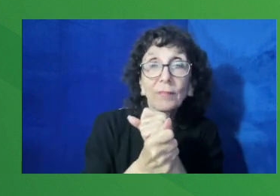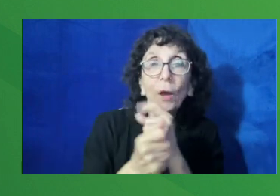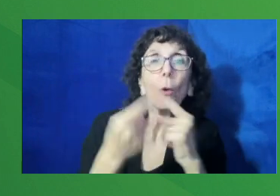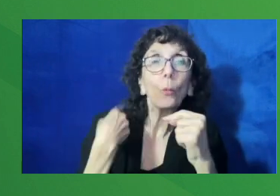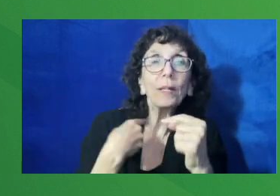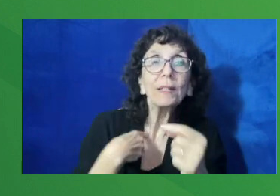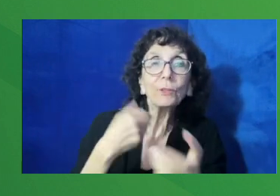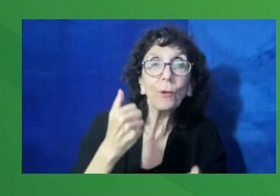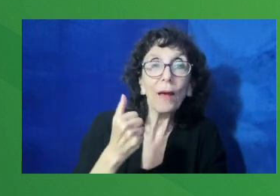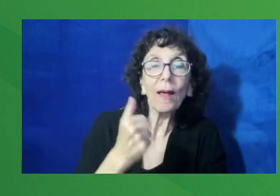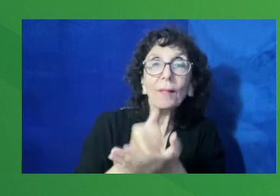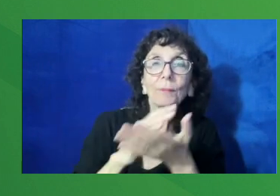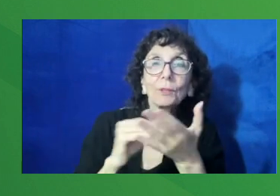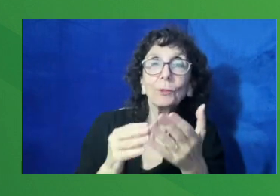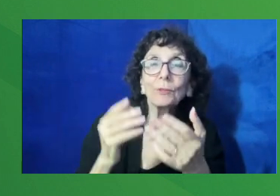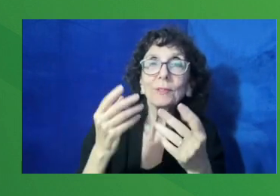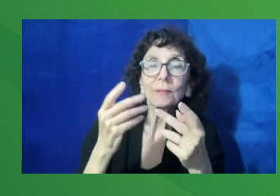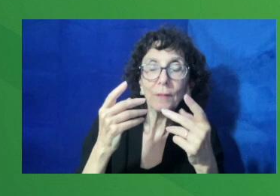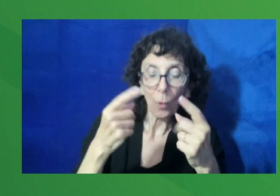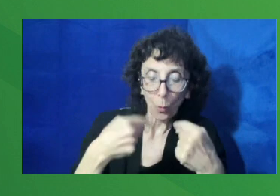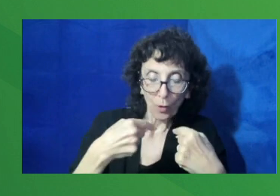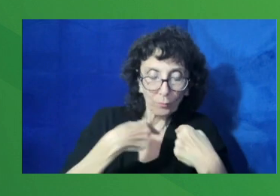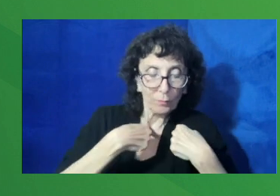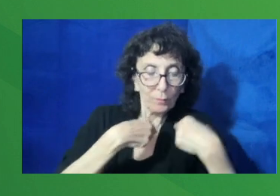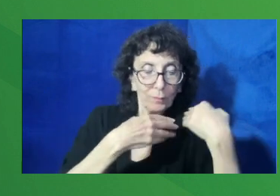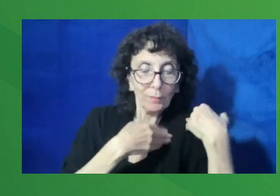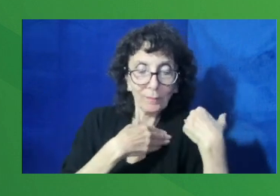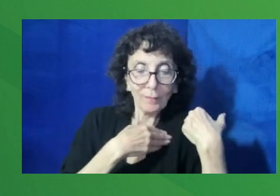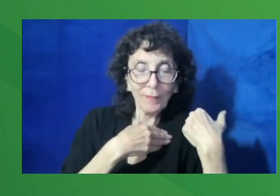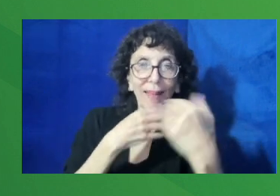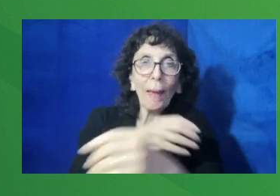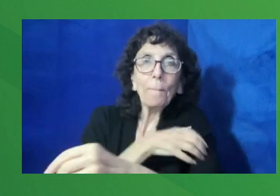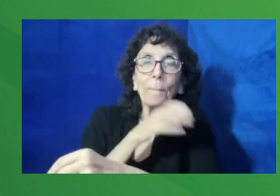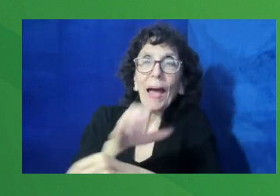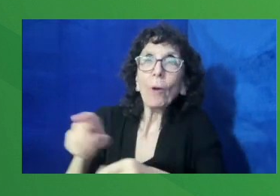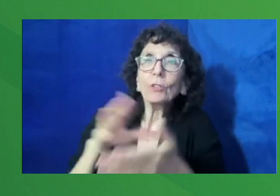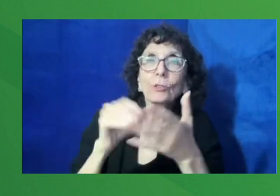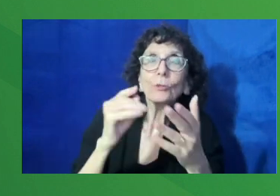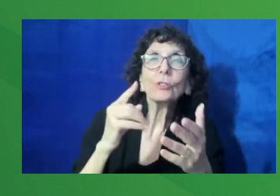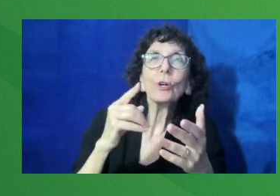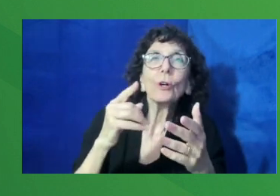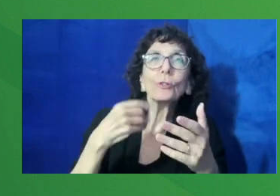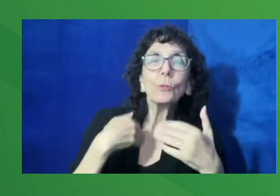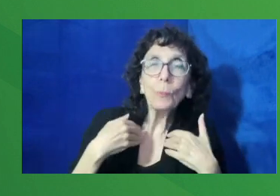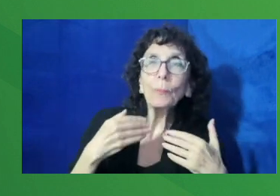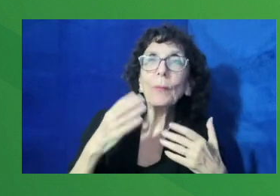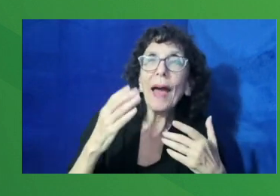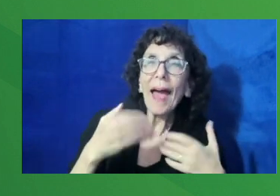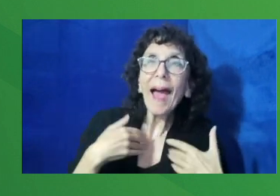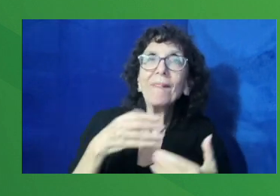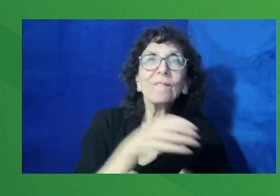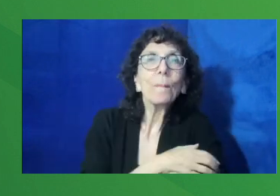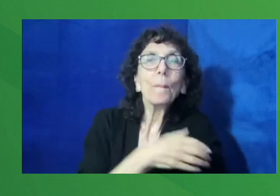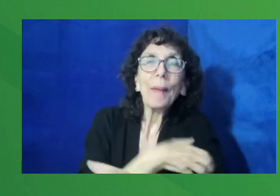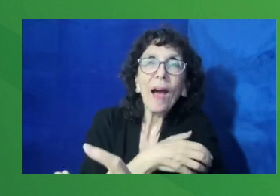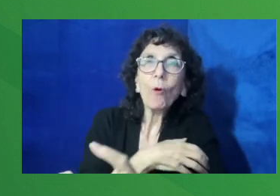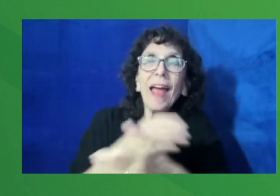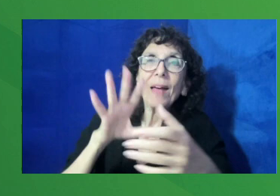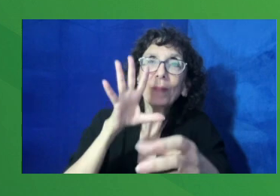role is. Empower them to be engaged citizens and not despair, but have hope that we can create a